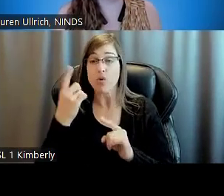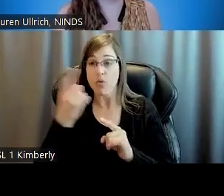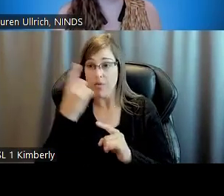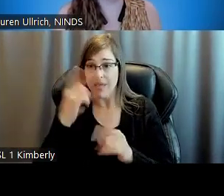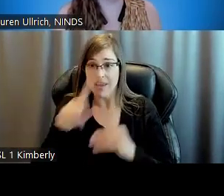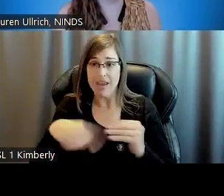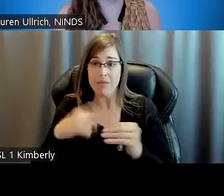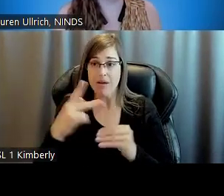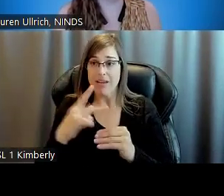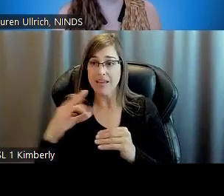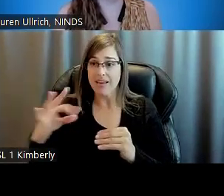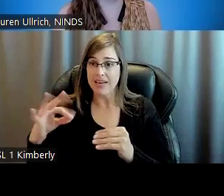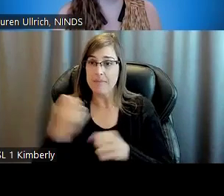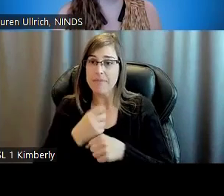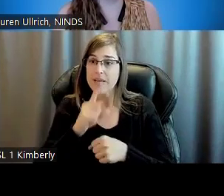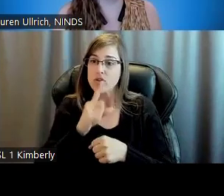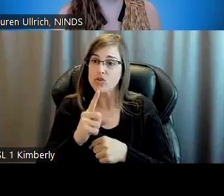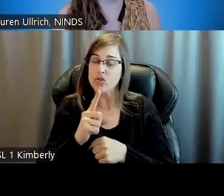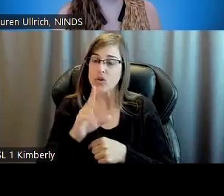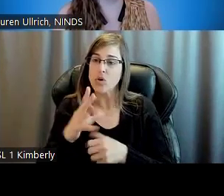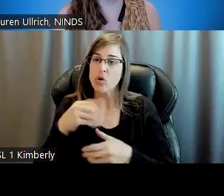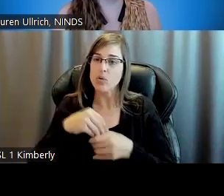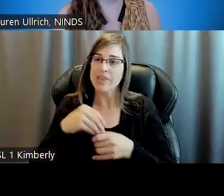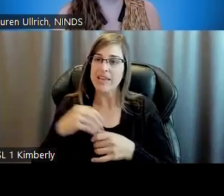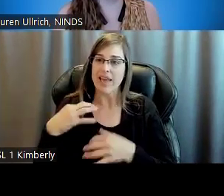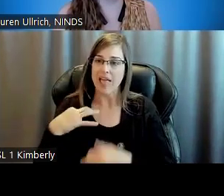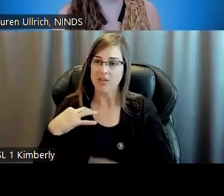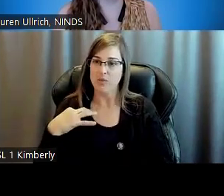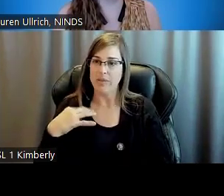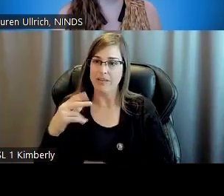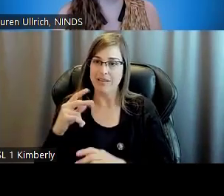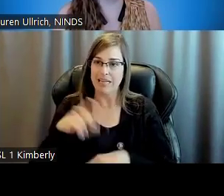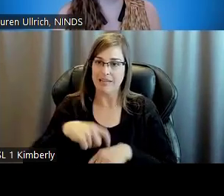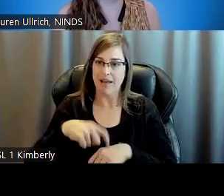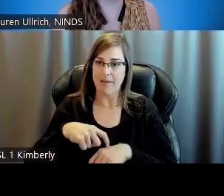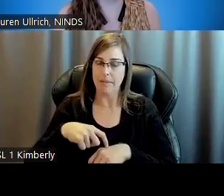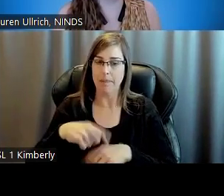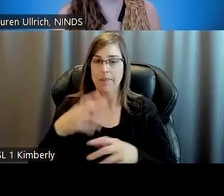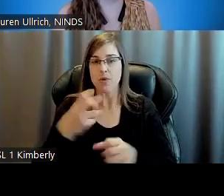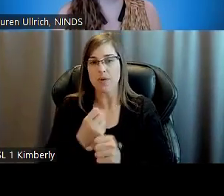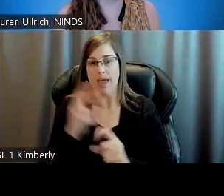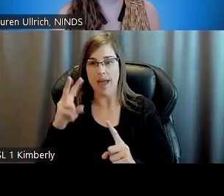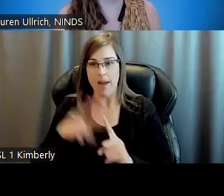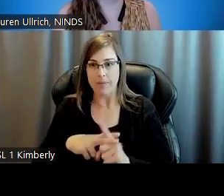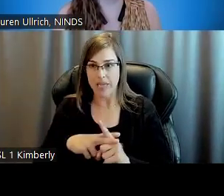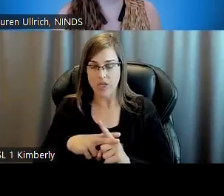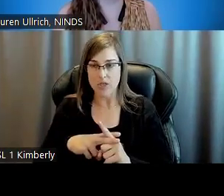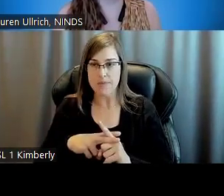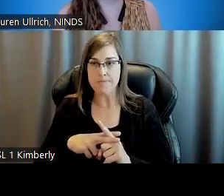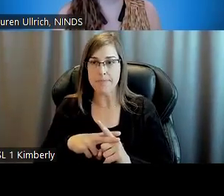make sure that you're within the eligibility period, you get your application in on time,